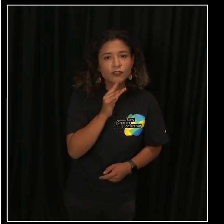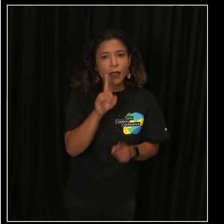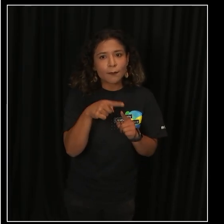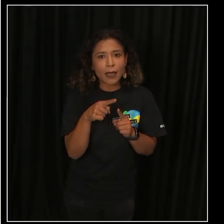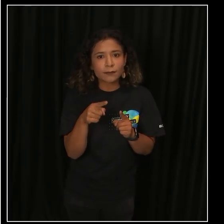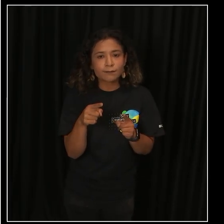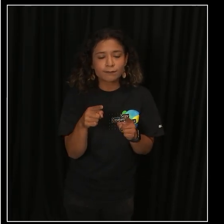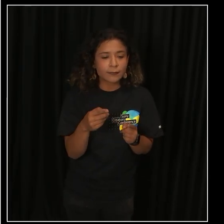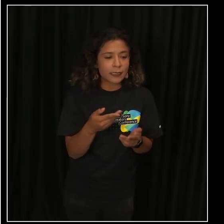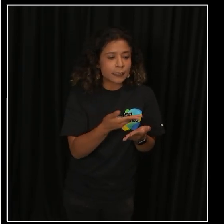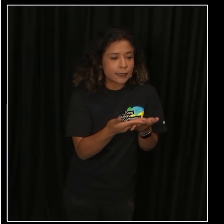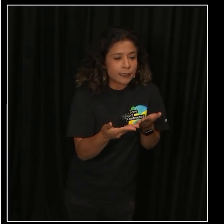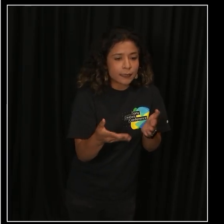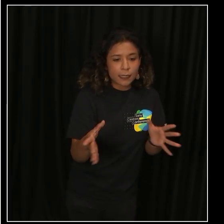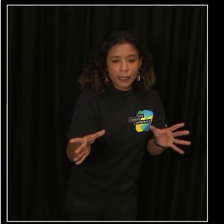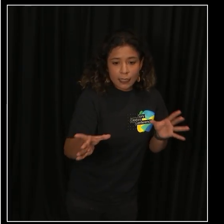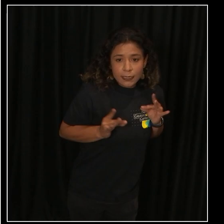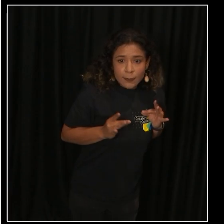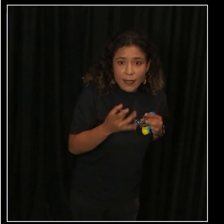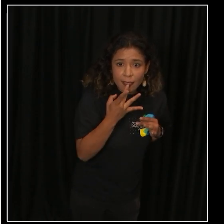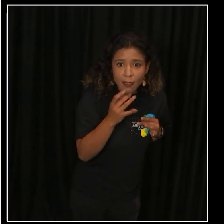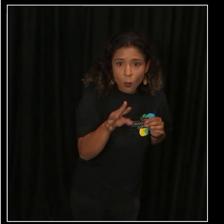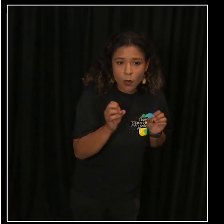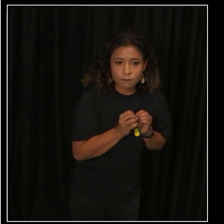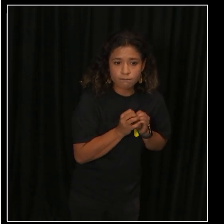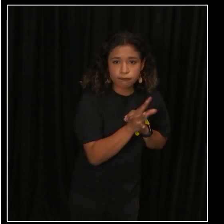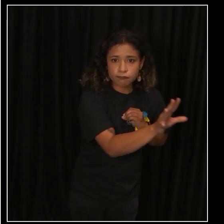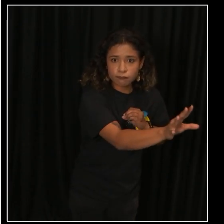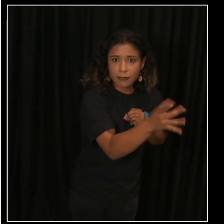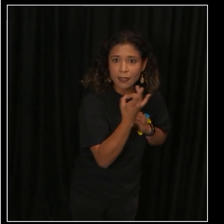These coefficient determines the frequency of scattering and absorption.